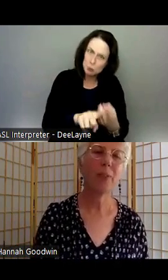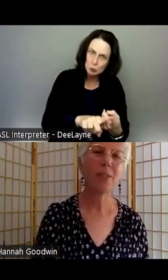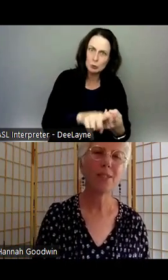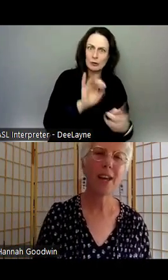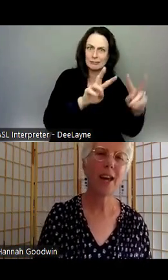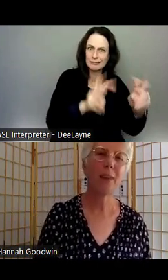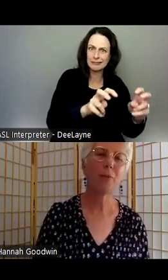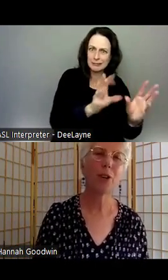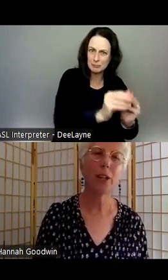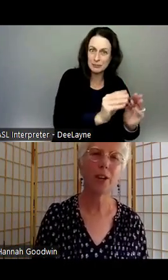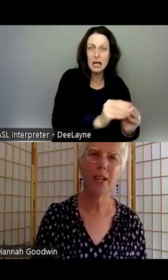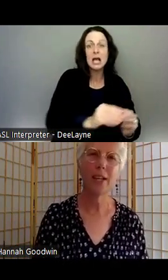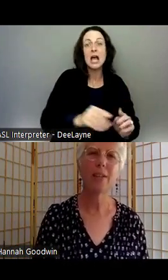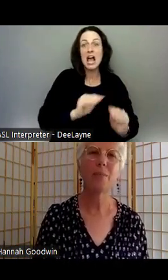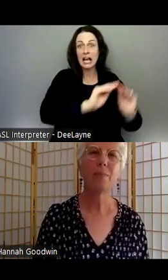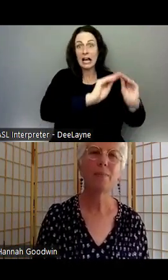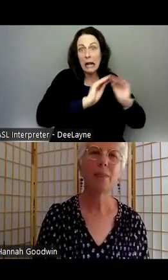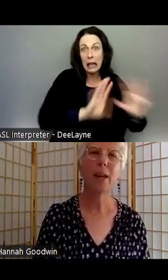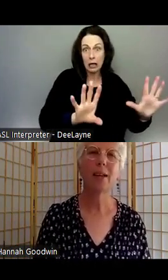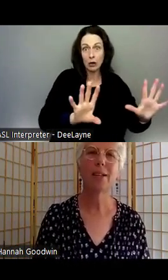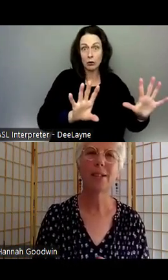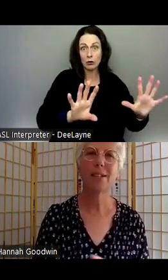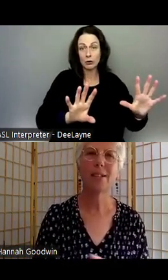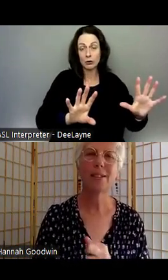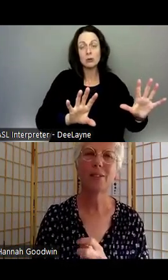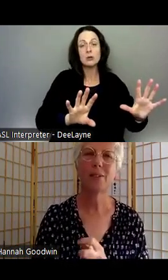I would say aim for clarity and length.